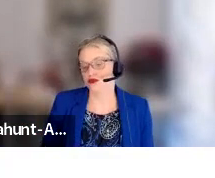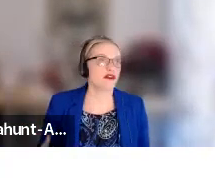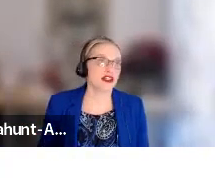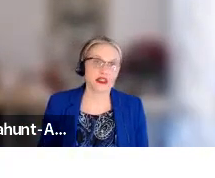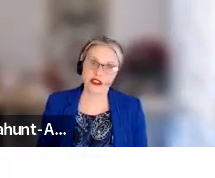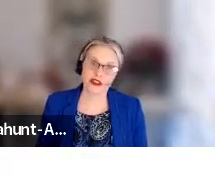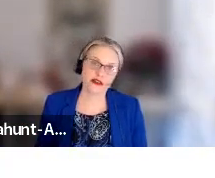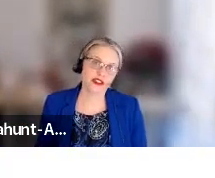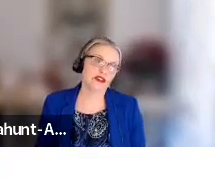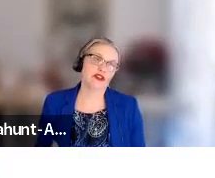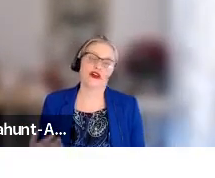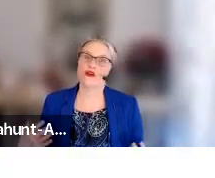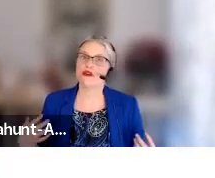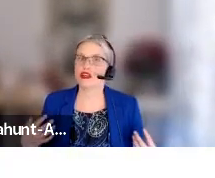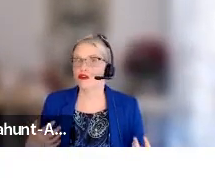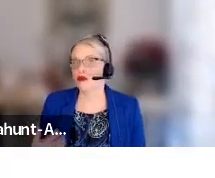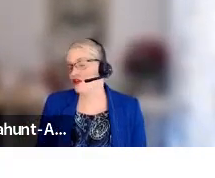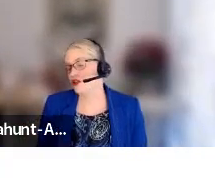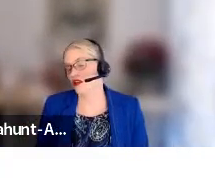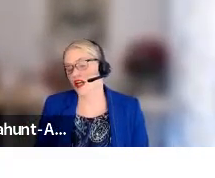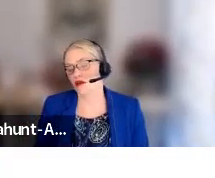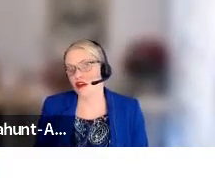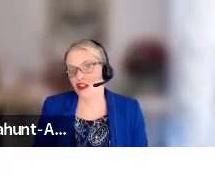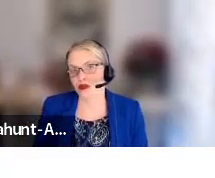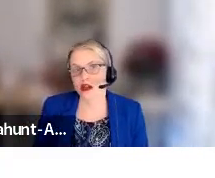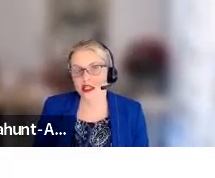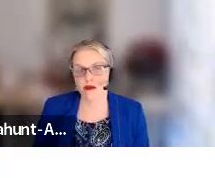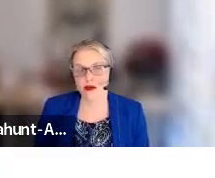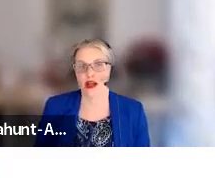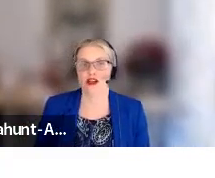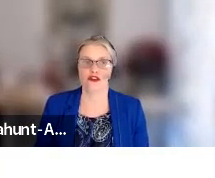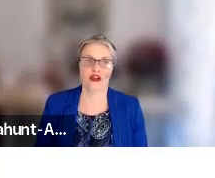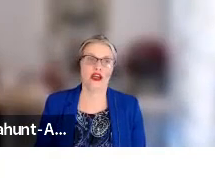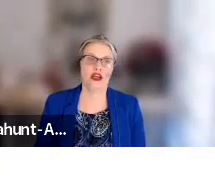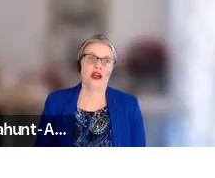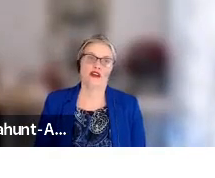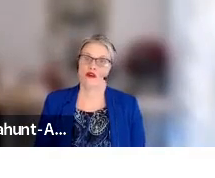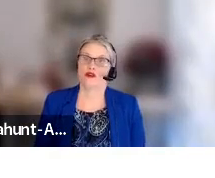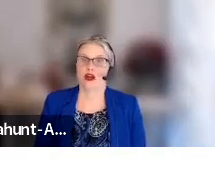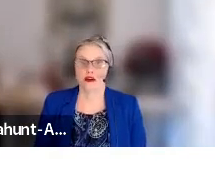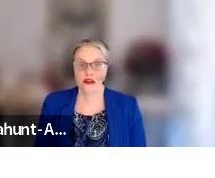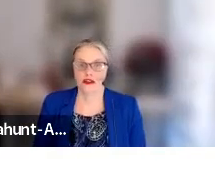Where can I find TBI services? Do you know of any information that I can provide to my clients about brain injury? Do you know any doctors?